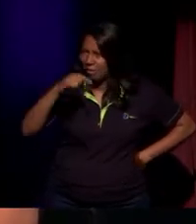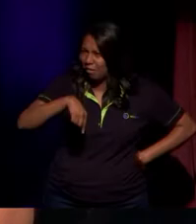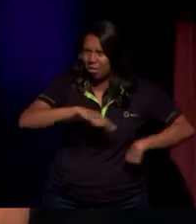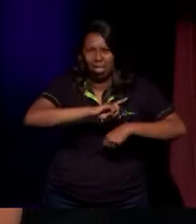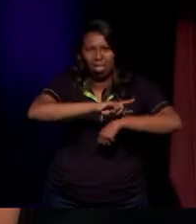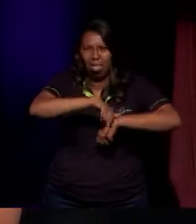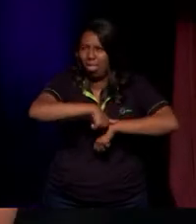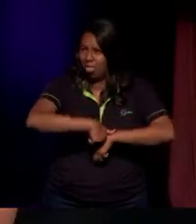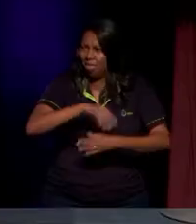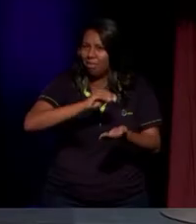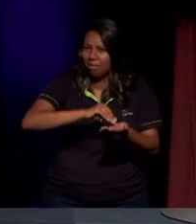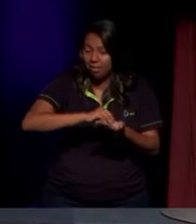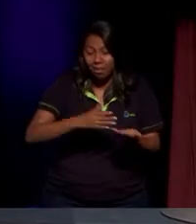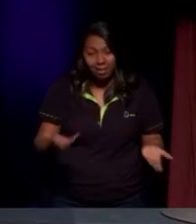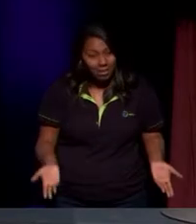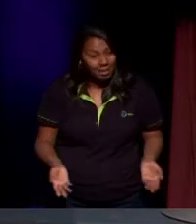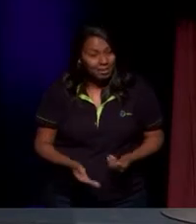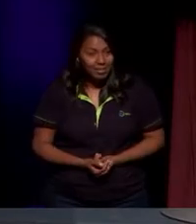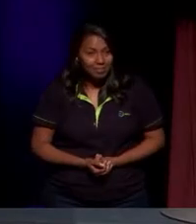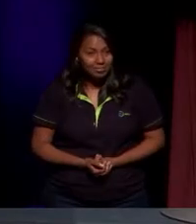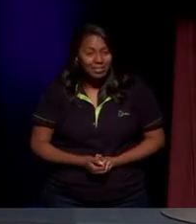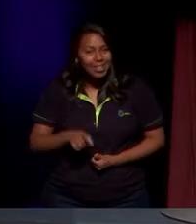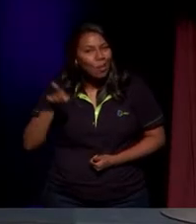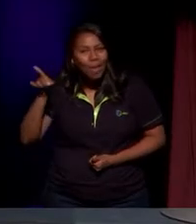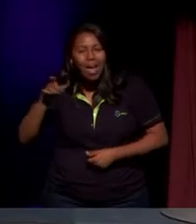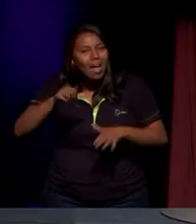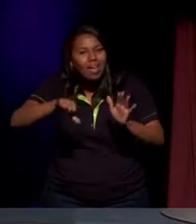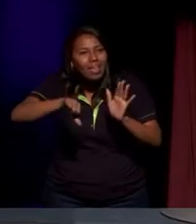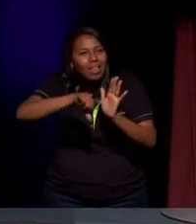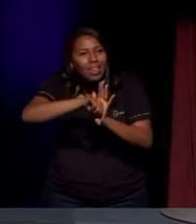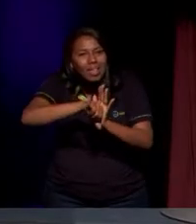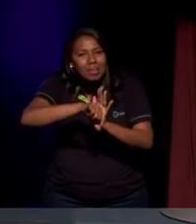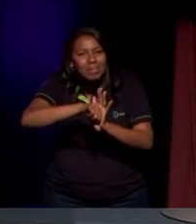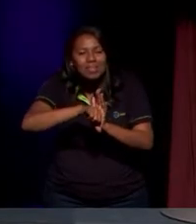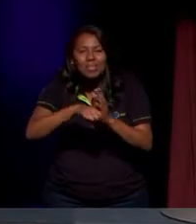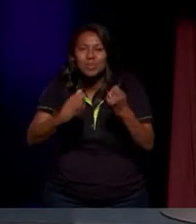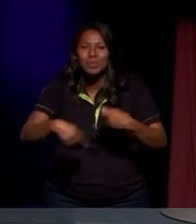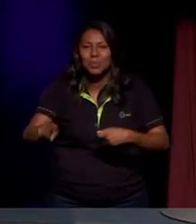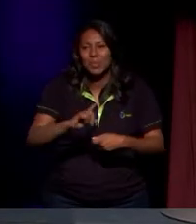So you do not have to criminalize because it was like I said at the beginning,